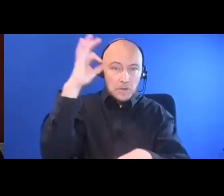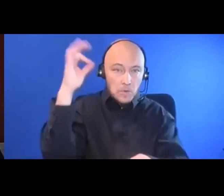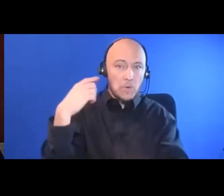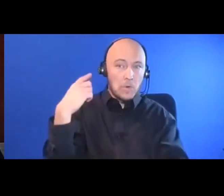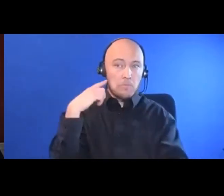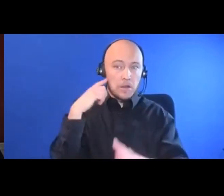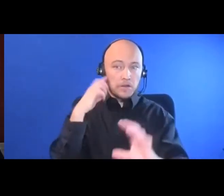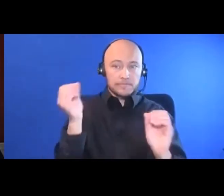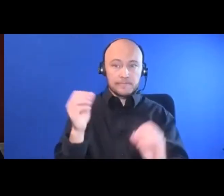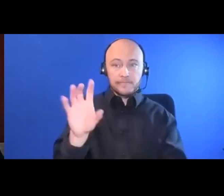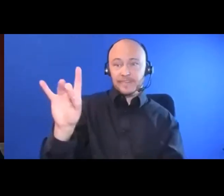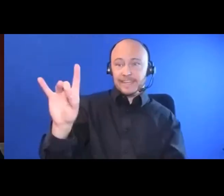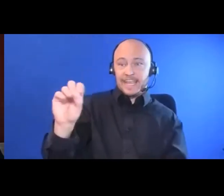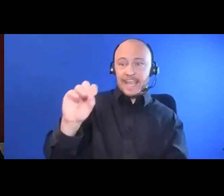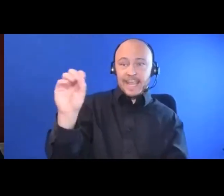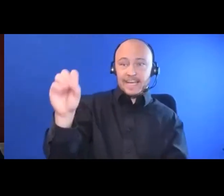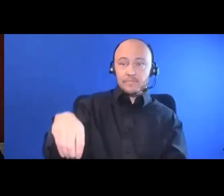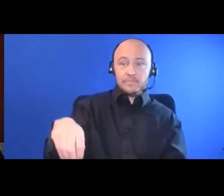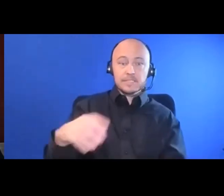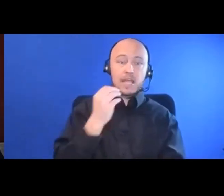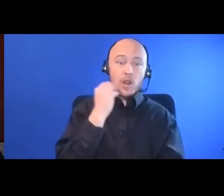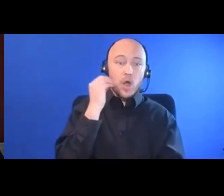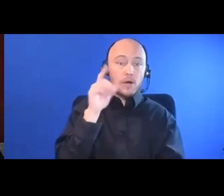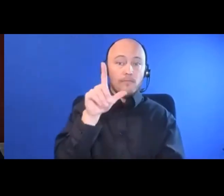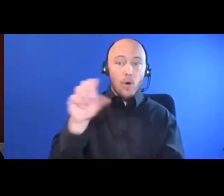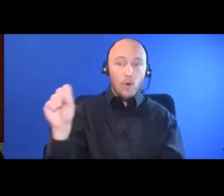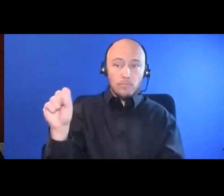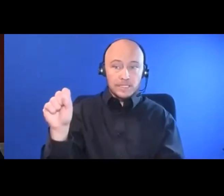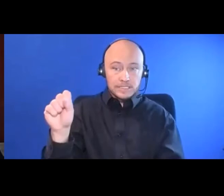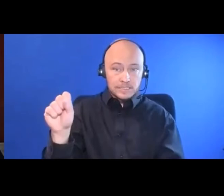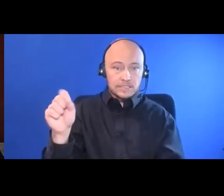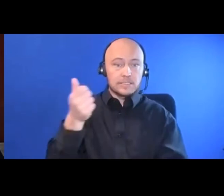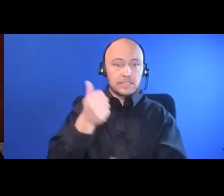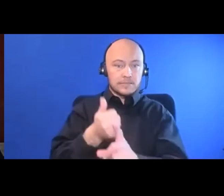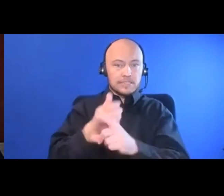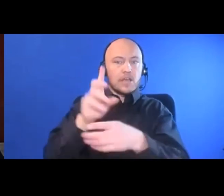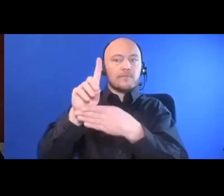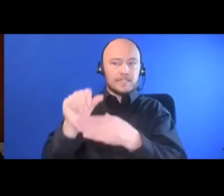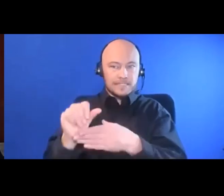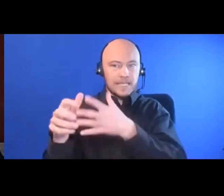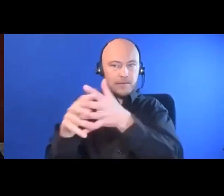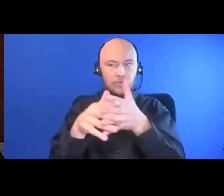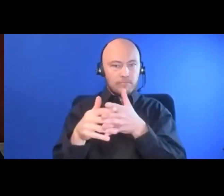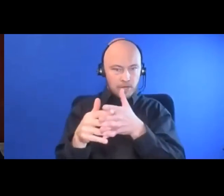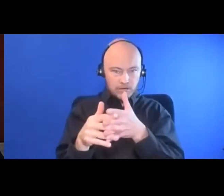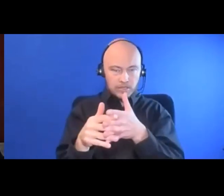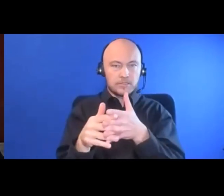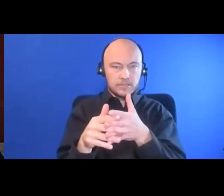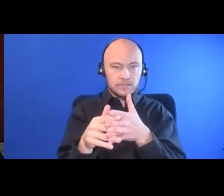80% of our homeless population are disabled Americans. This is proven,